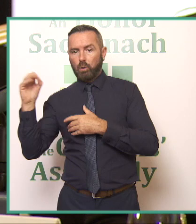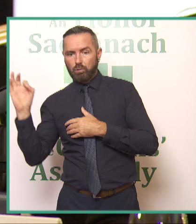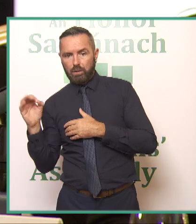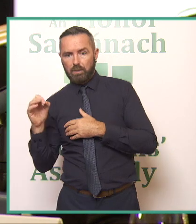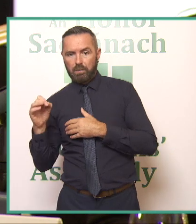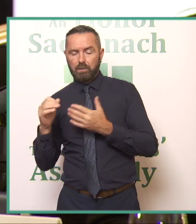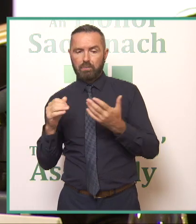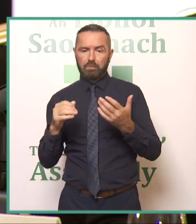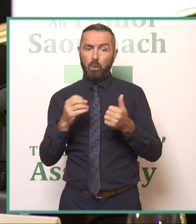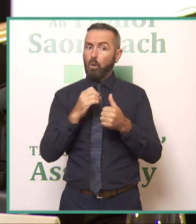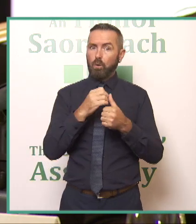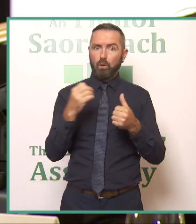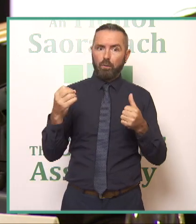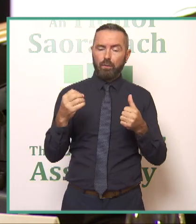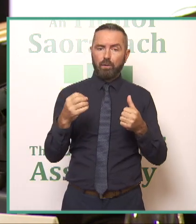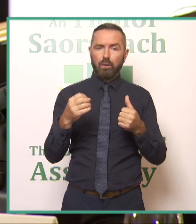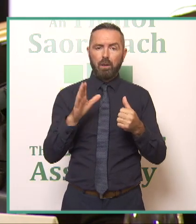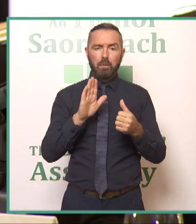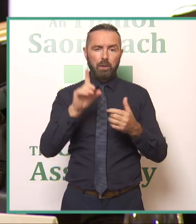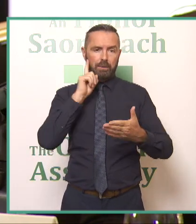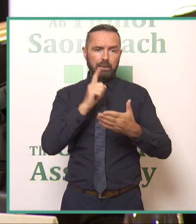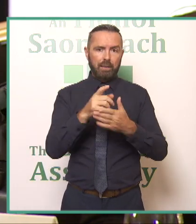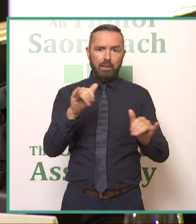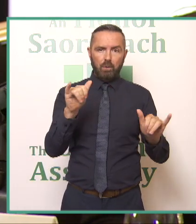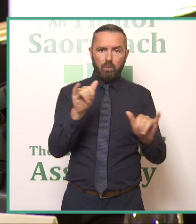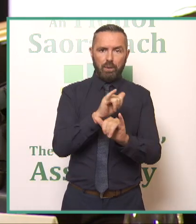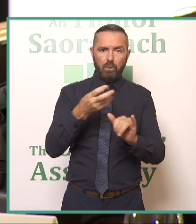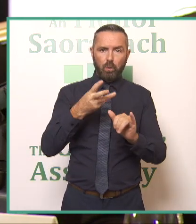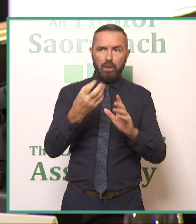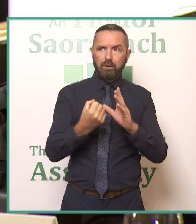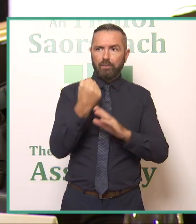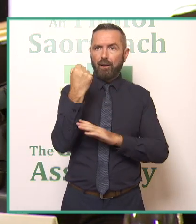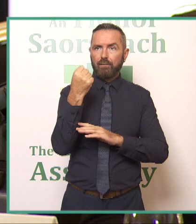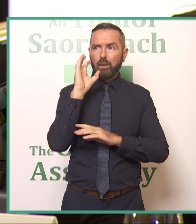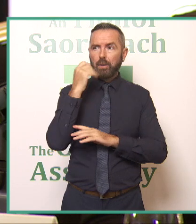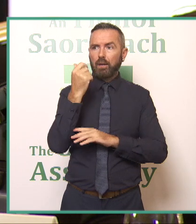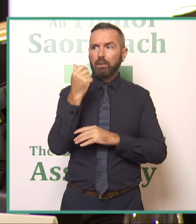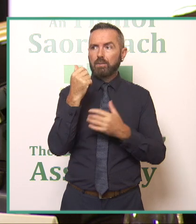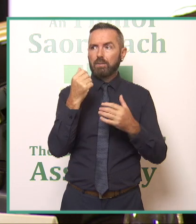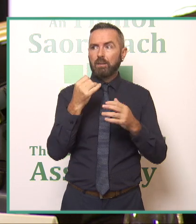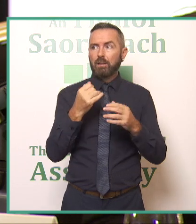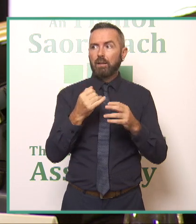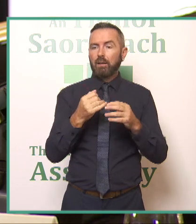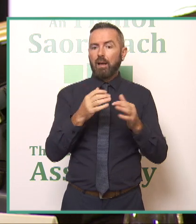but uh you have to choose what will survive because in the fourth or fifth year when you get